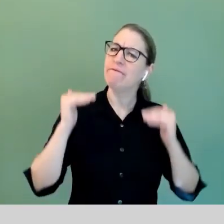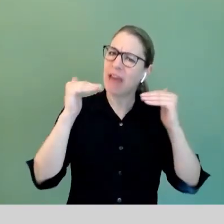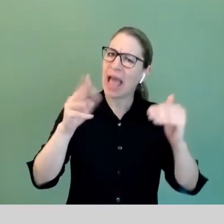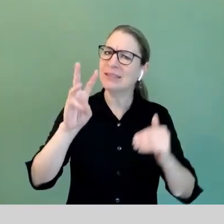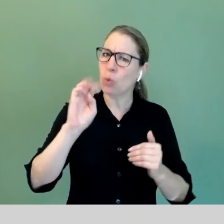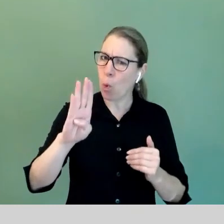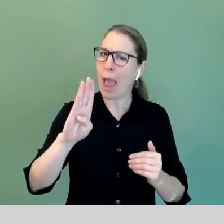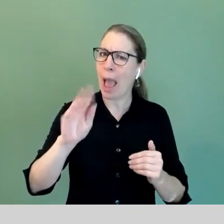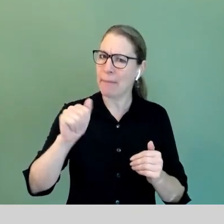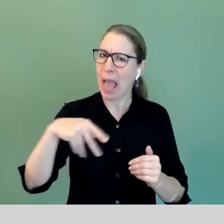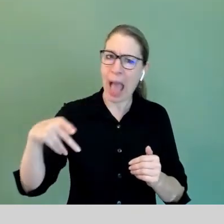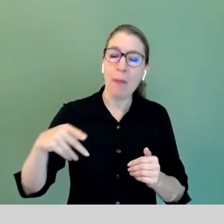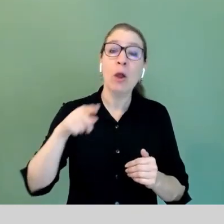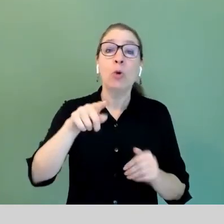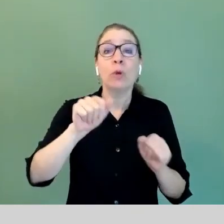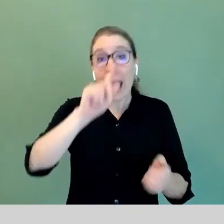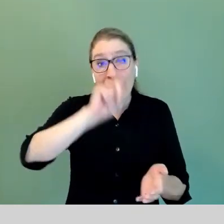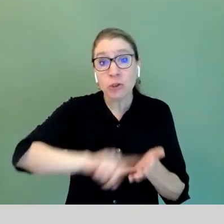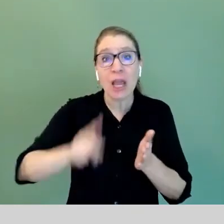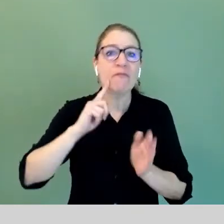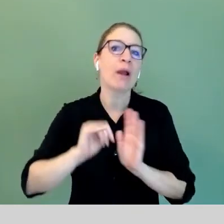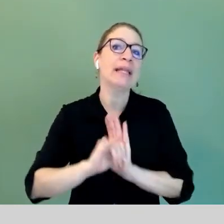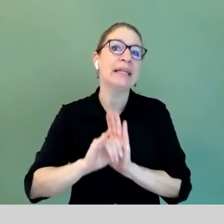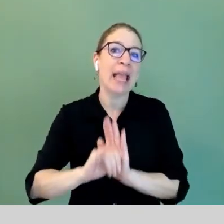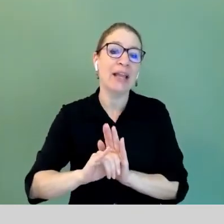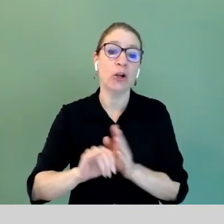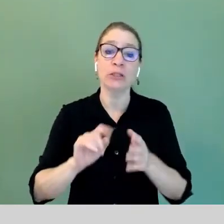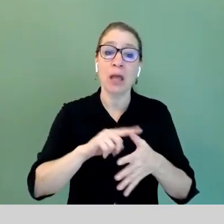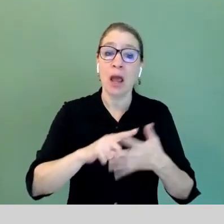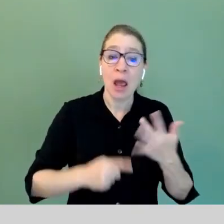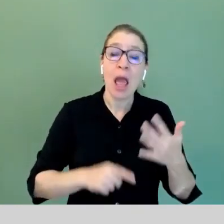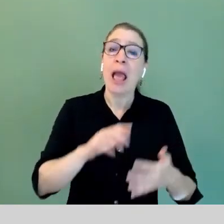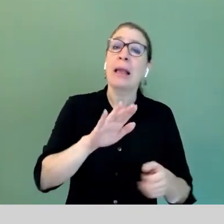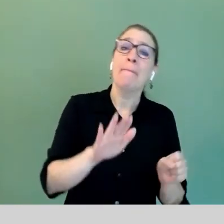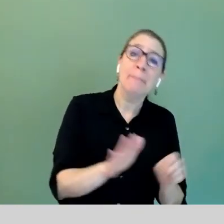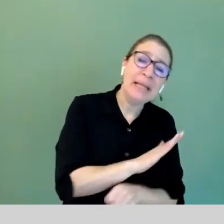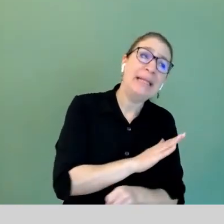that allows you to check for indicators such as completeness, freshness, latency, validity, et cetera.